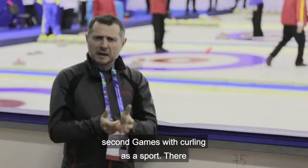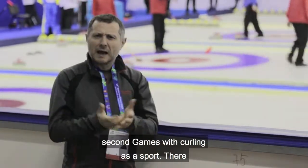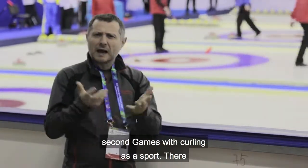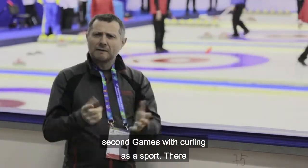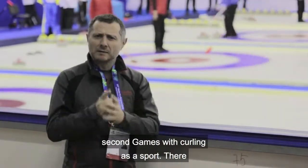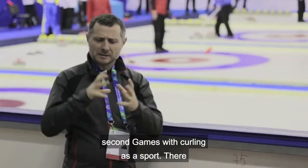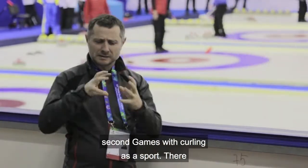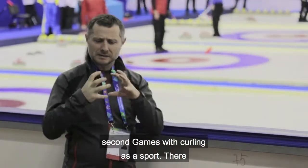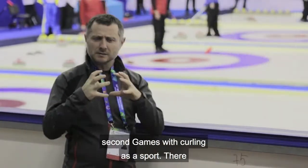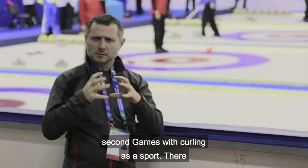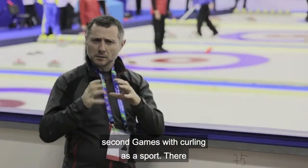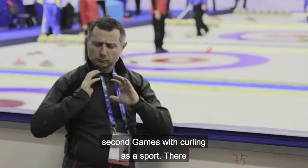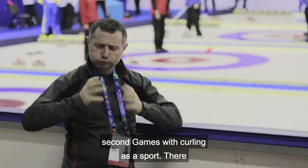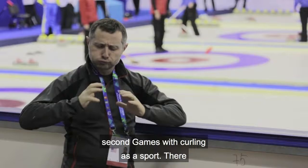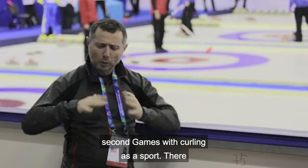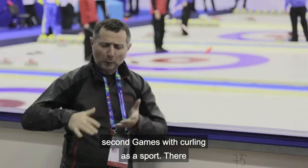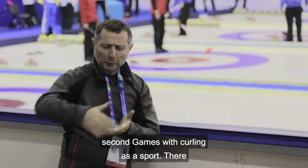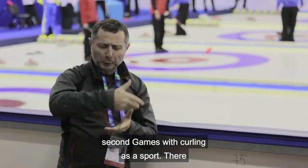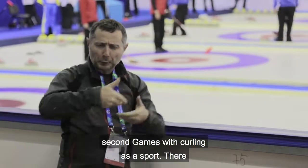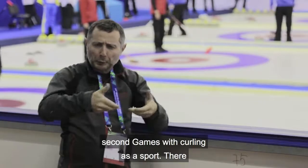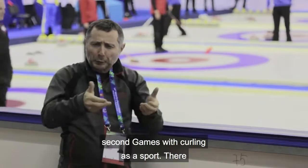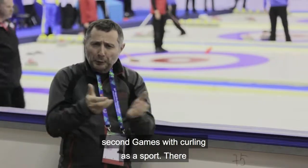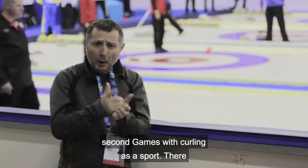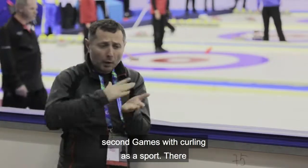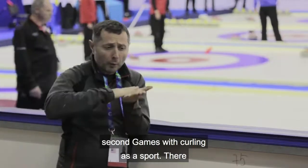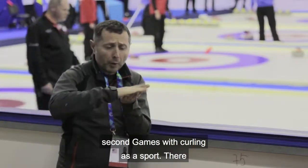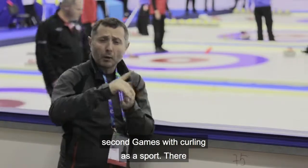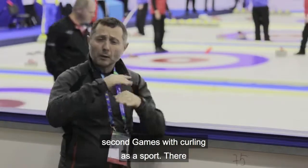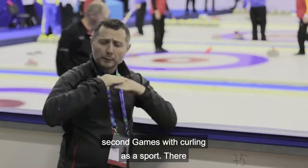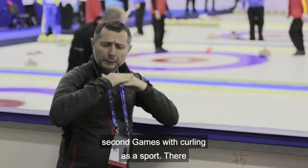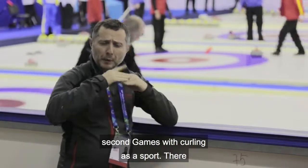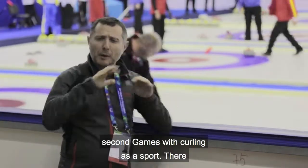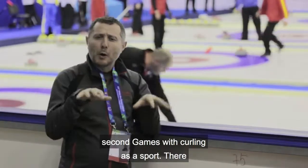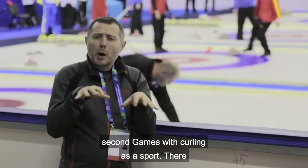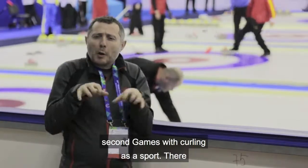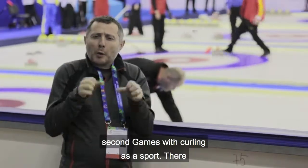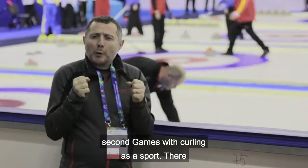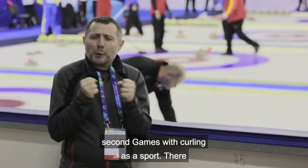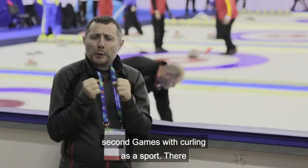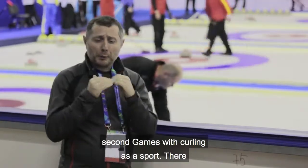second Games with curling as a sport. There